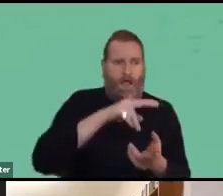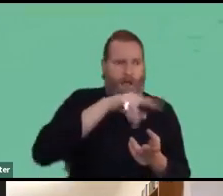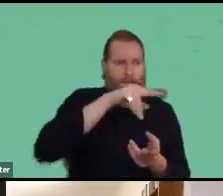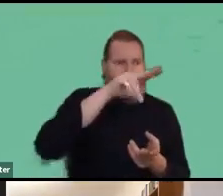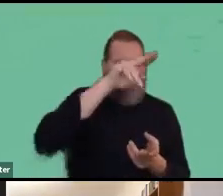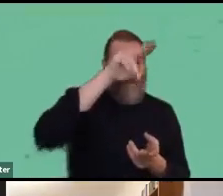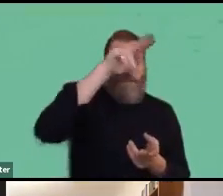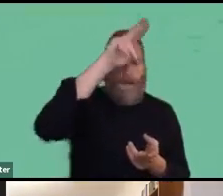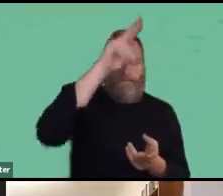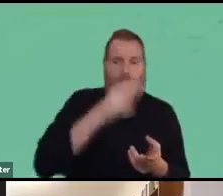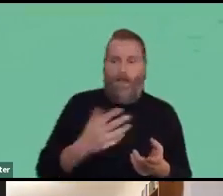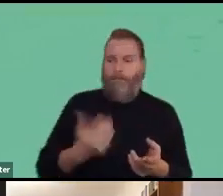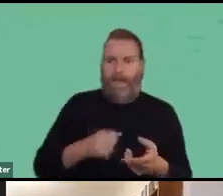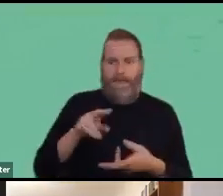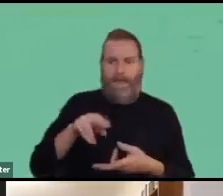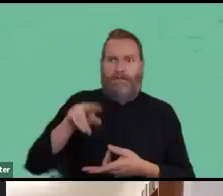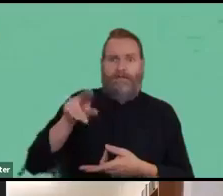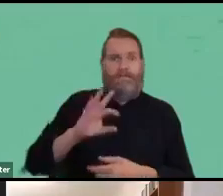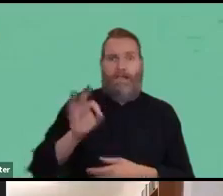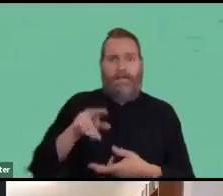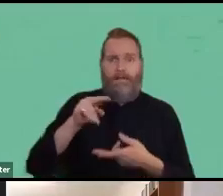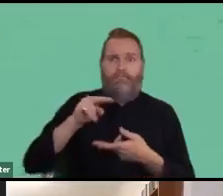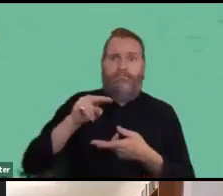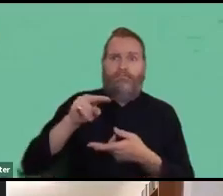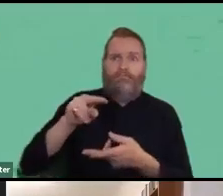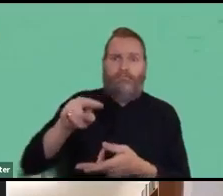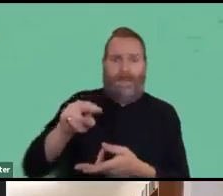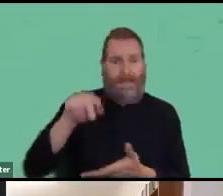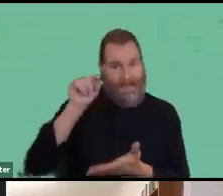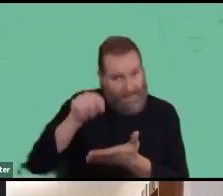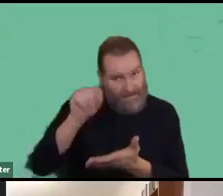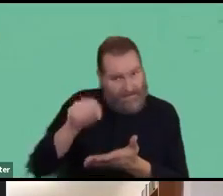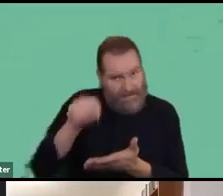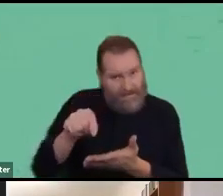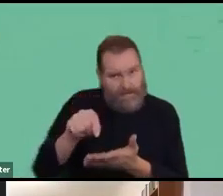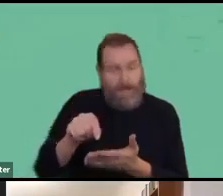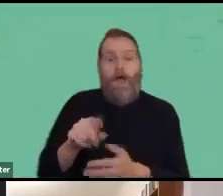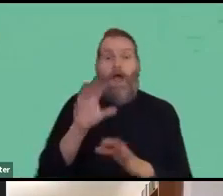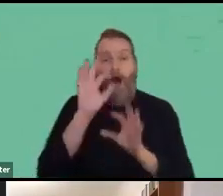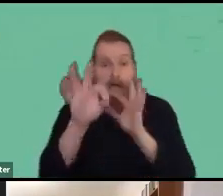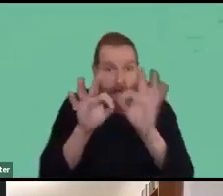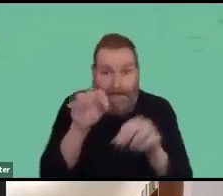know that and we have those lived experiences so I encourage everyone to write to your MPs and tell